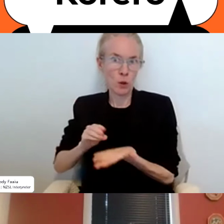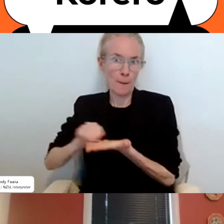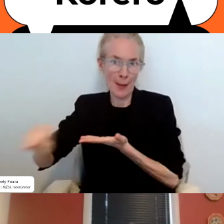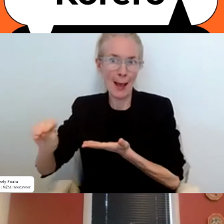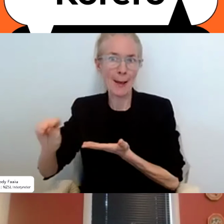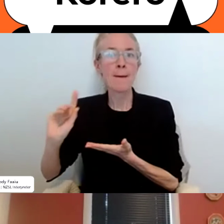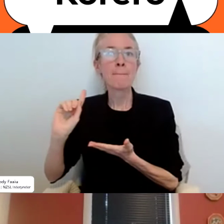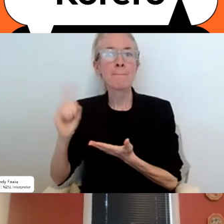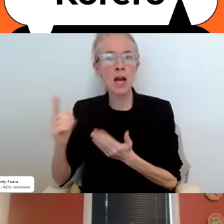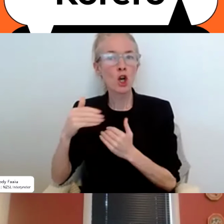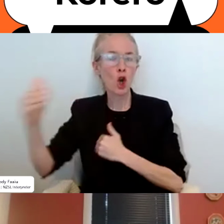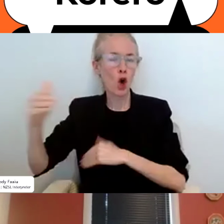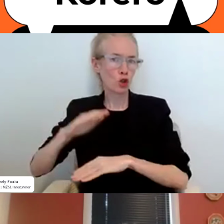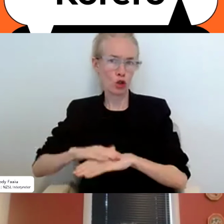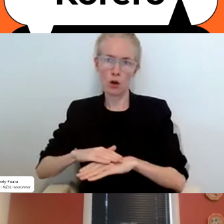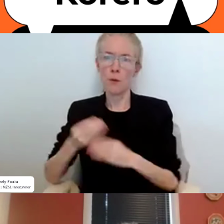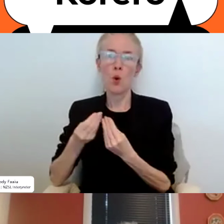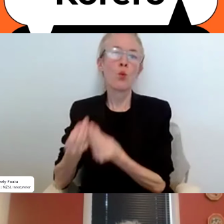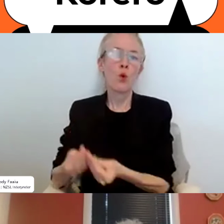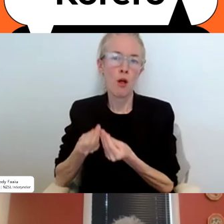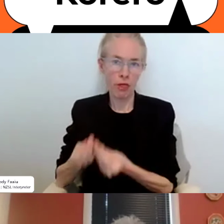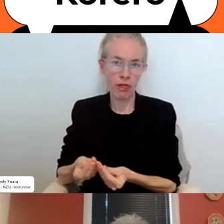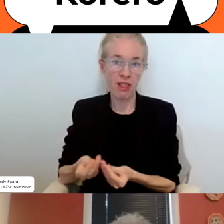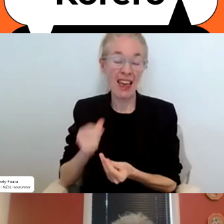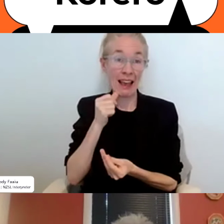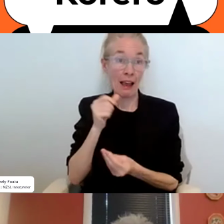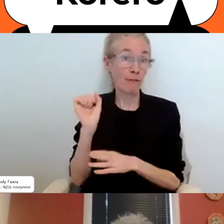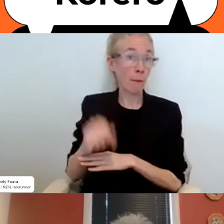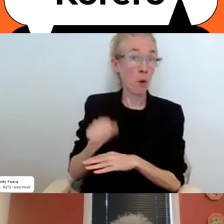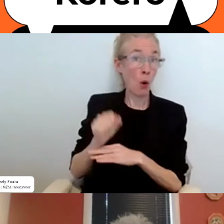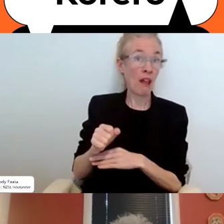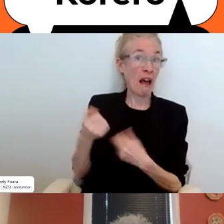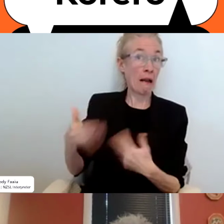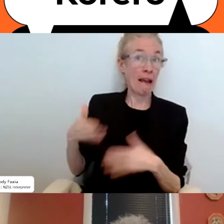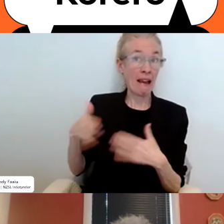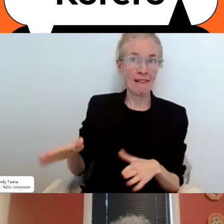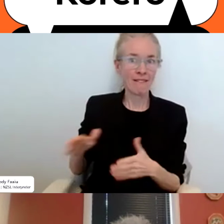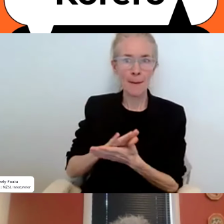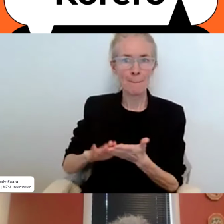to the cost of not doing this, and not preparing for the future.